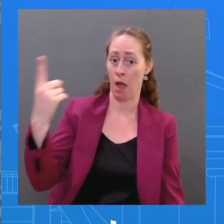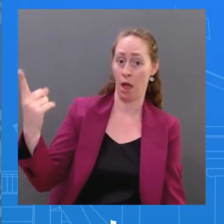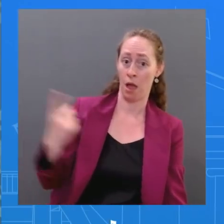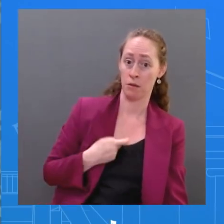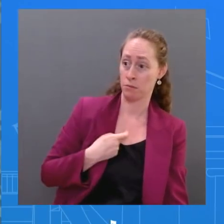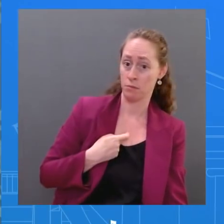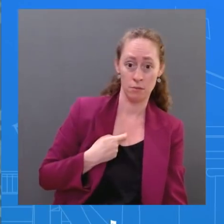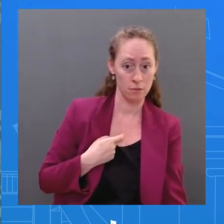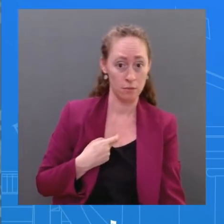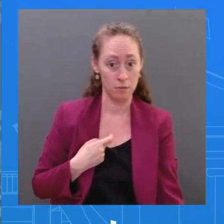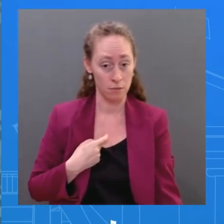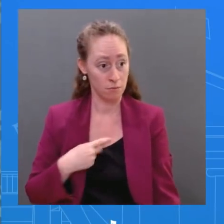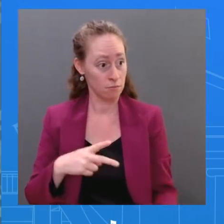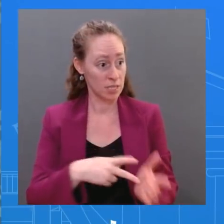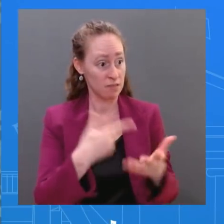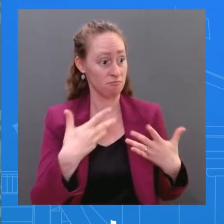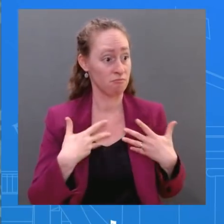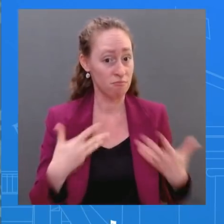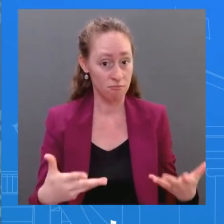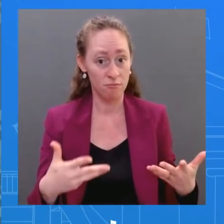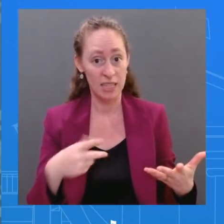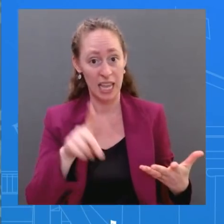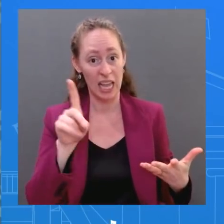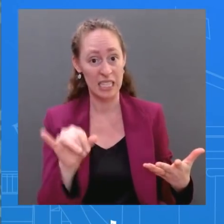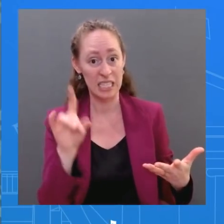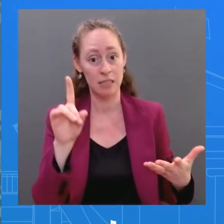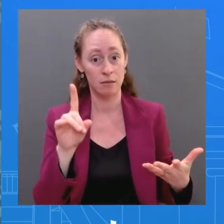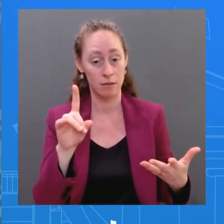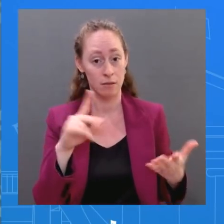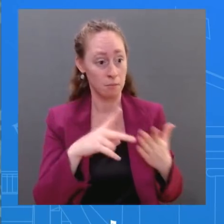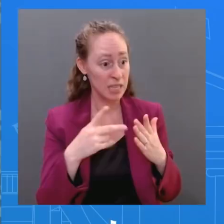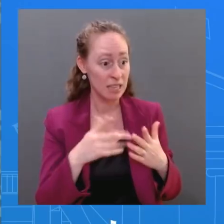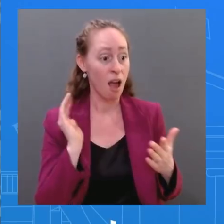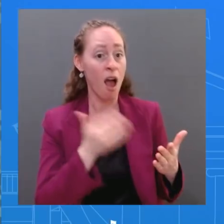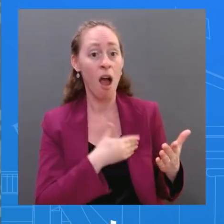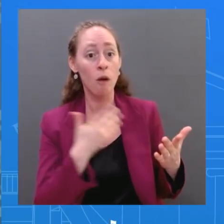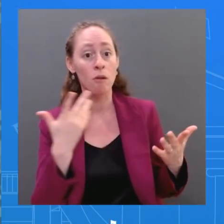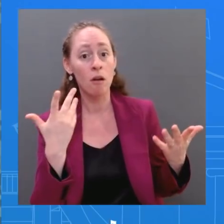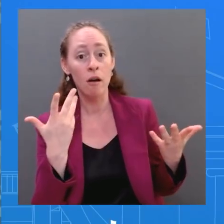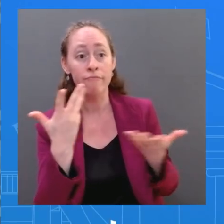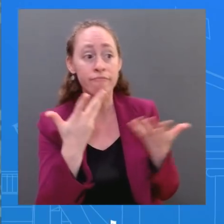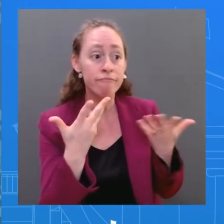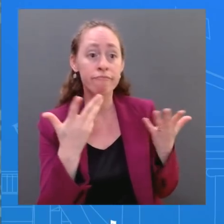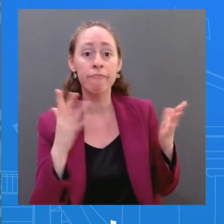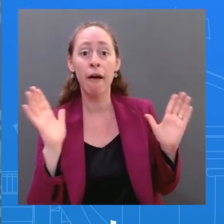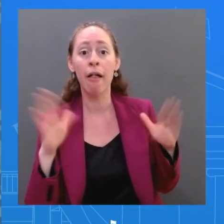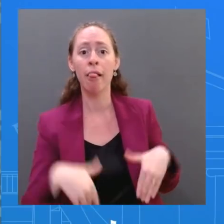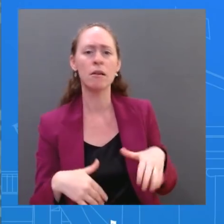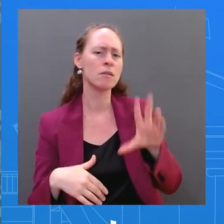We will continue to make this a top priority, in making sure that we bring her home safely.